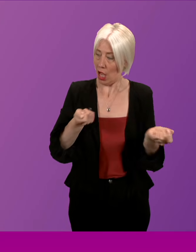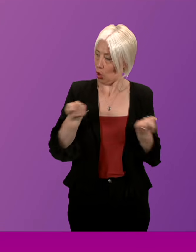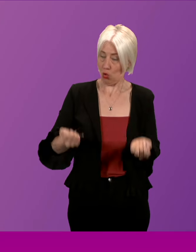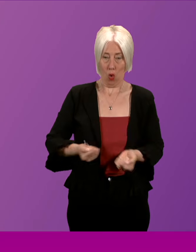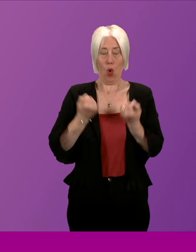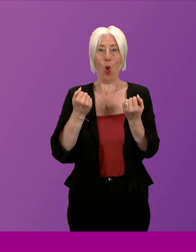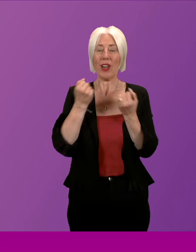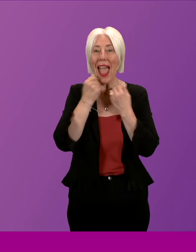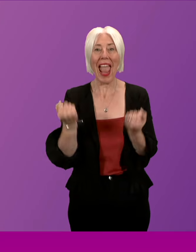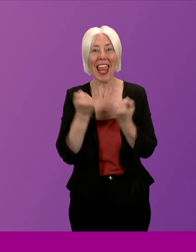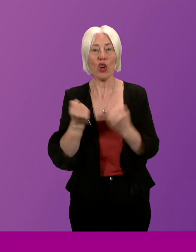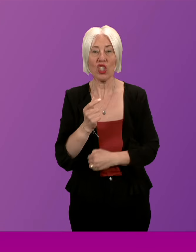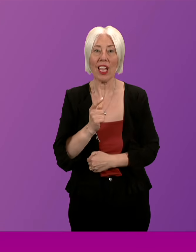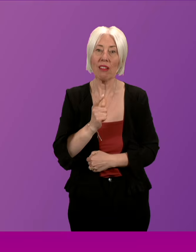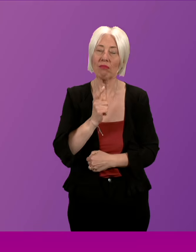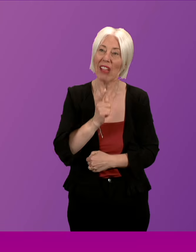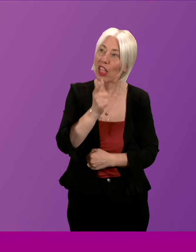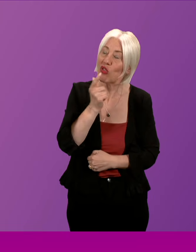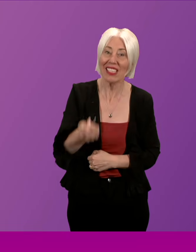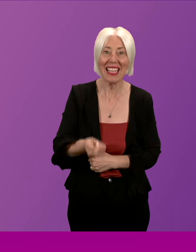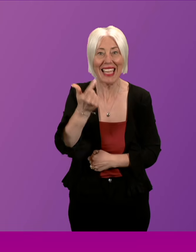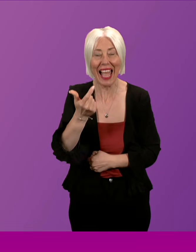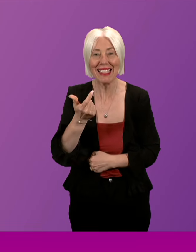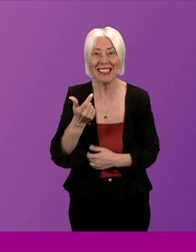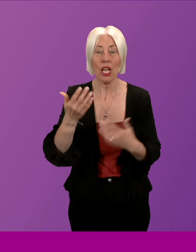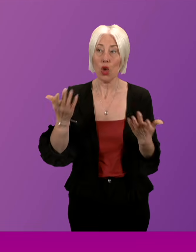With the powers available to him, what will the First Minister do to support